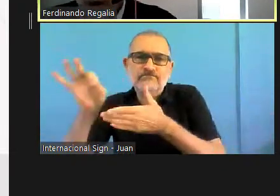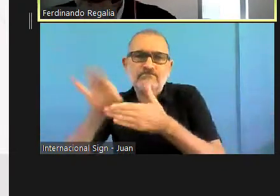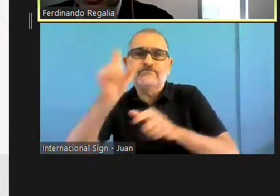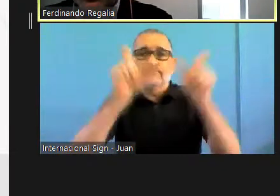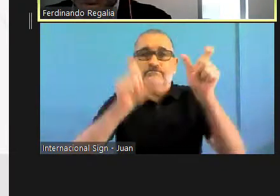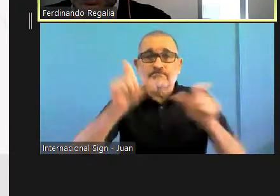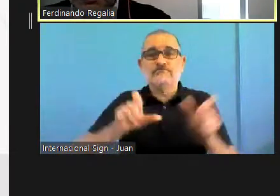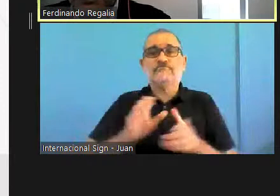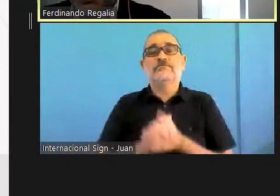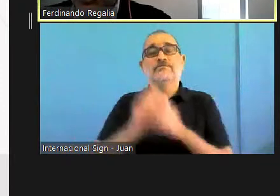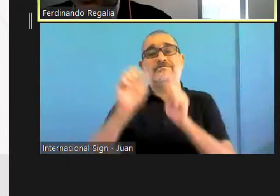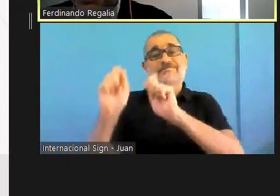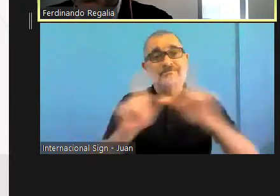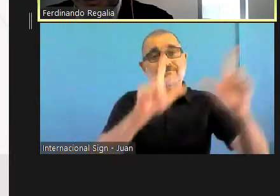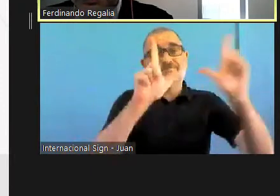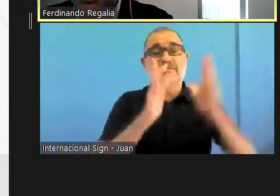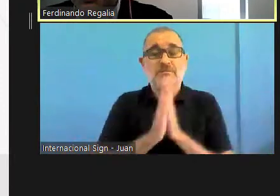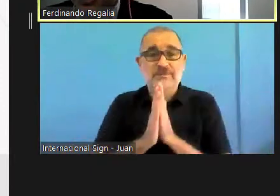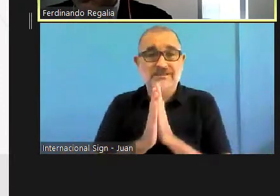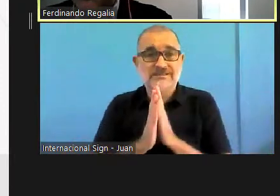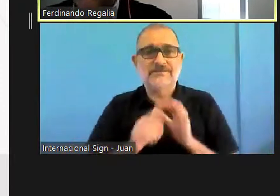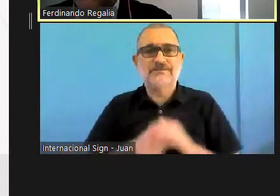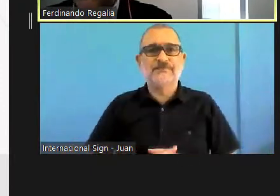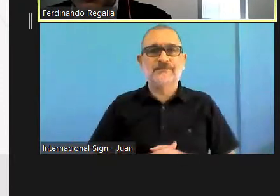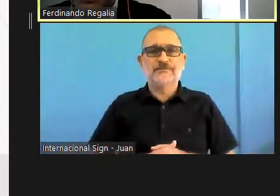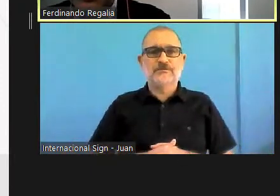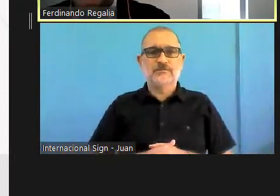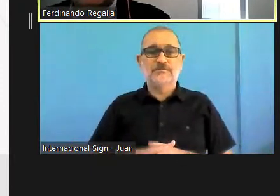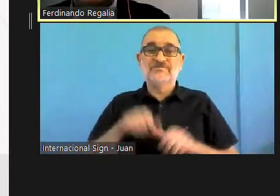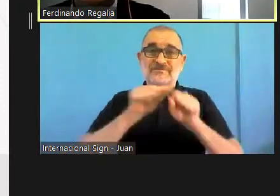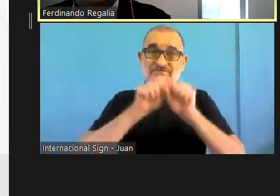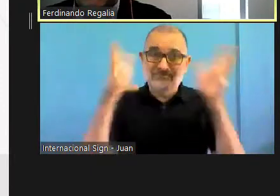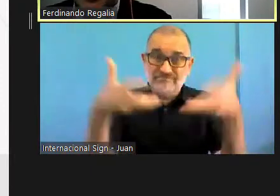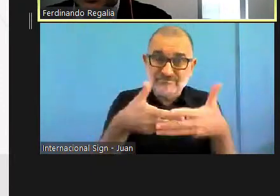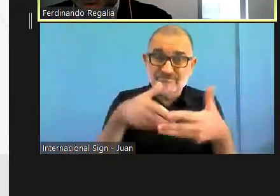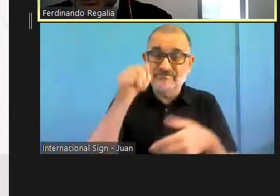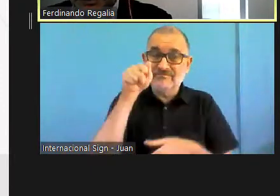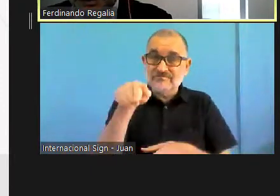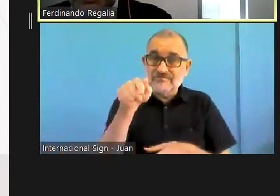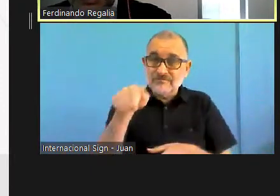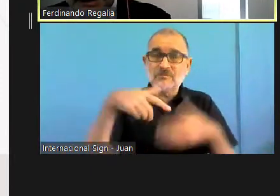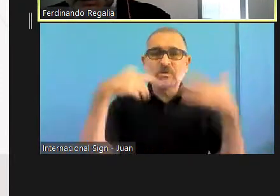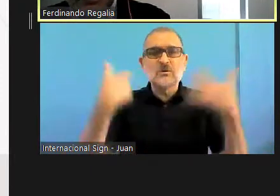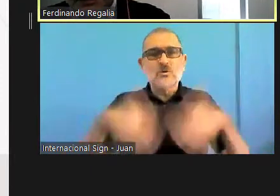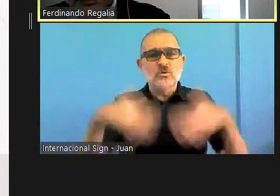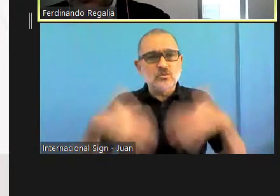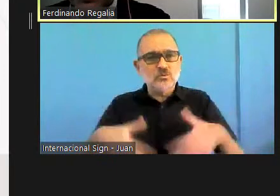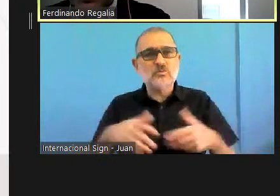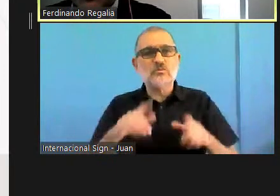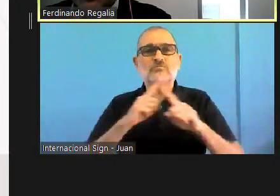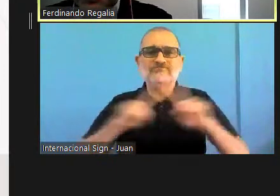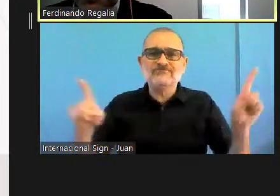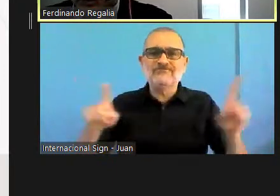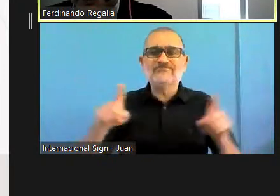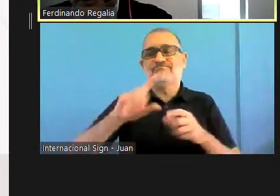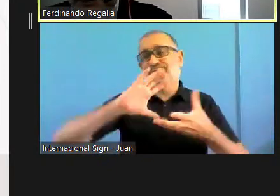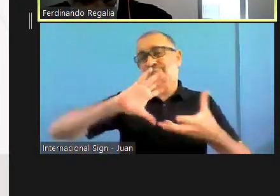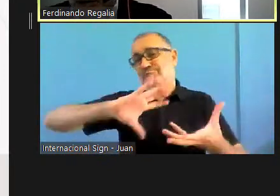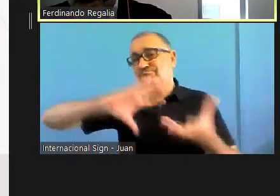But when society responds to the tragedy , they often find unexpected strength. And the cases that have just been presented before from Paraguay and